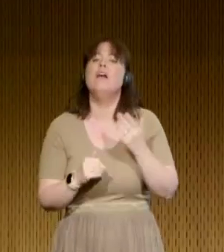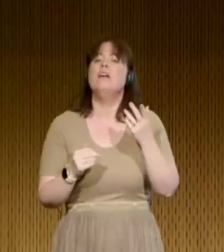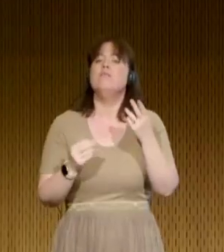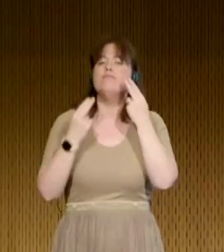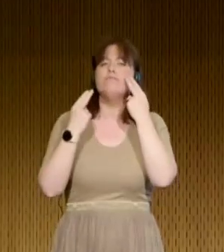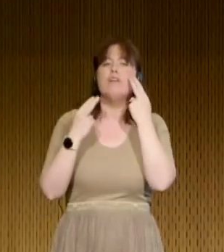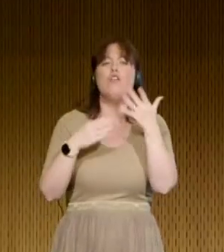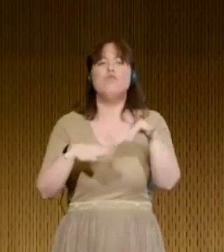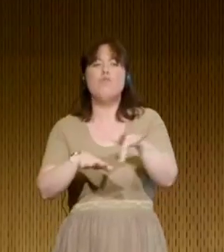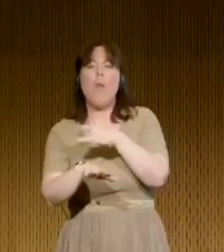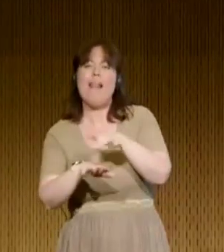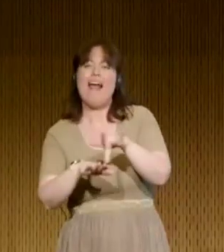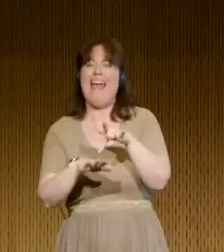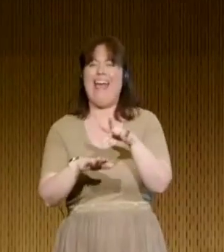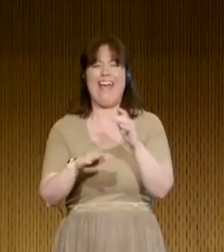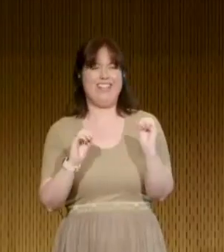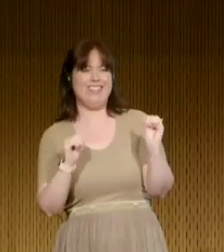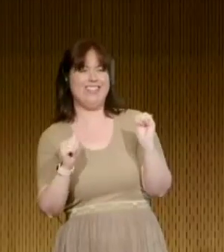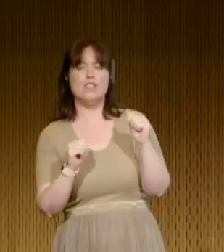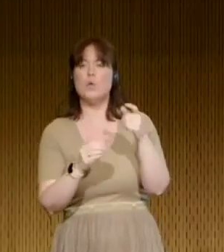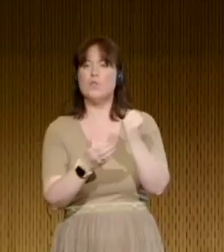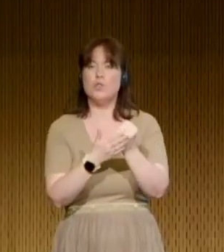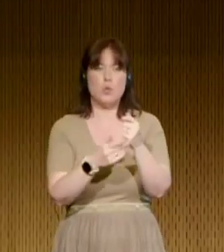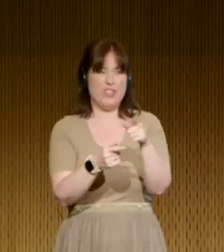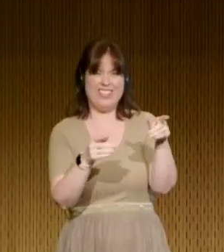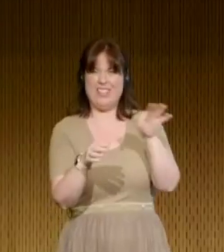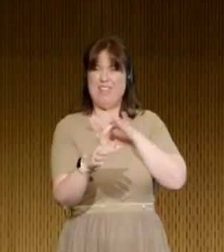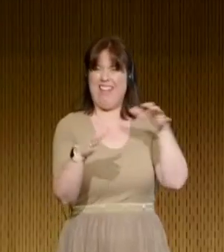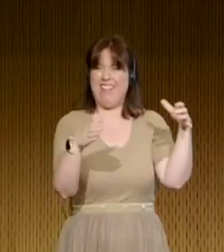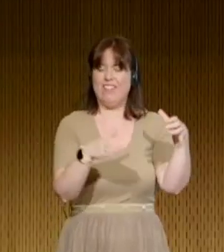The students themselves decide to do this in the role play. So the student group who got this